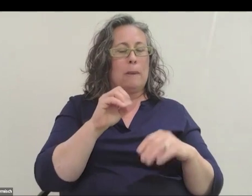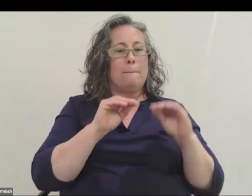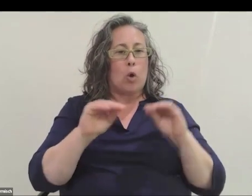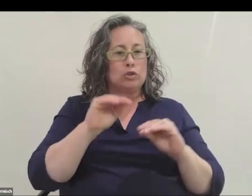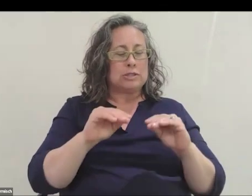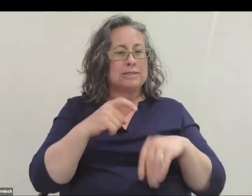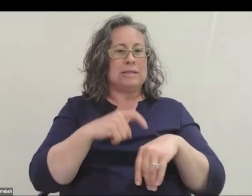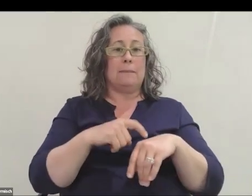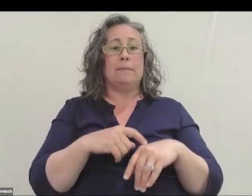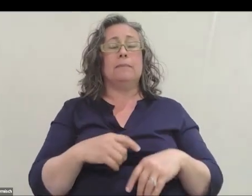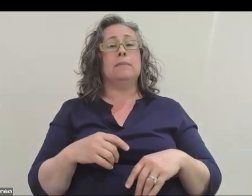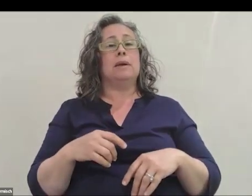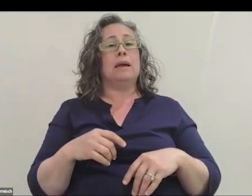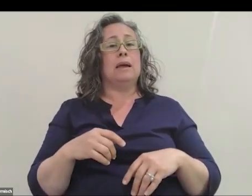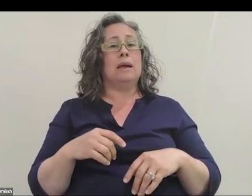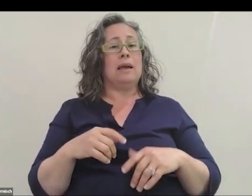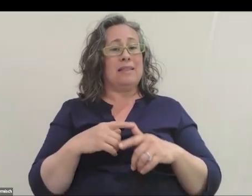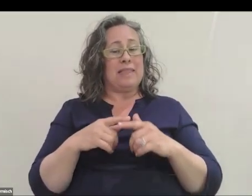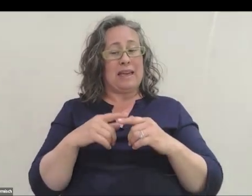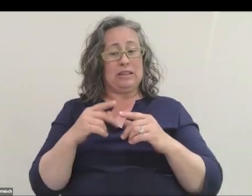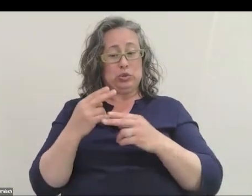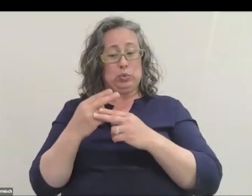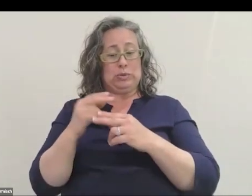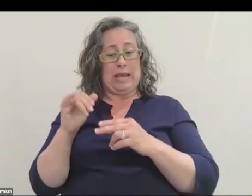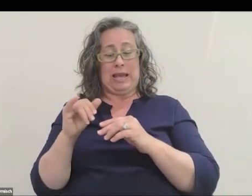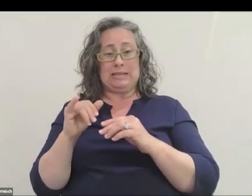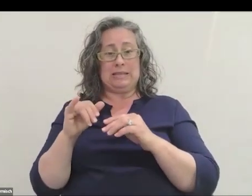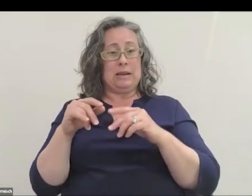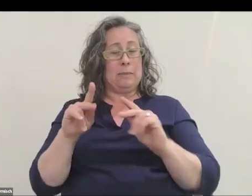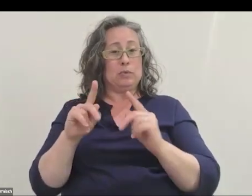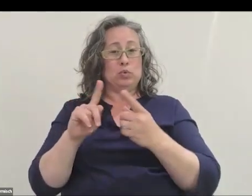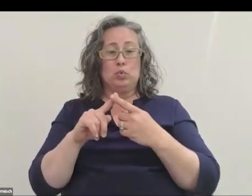which is used as an element to organize the work of art,